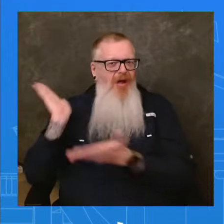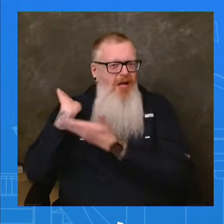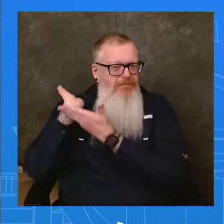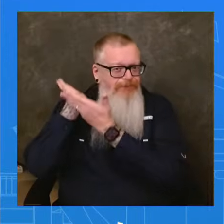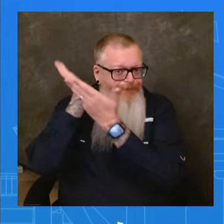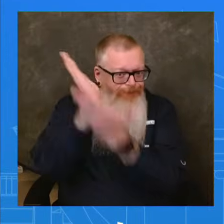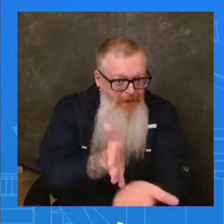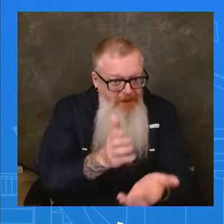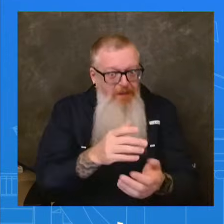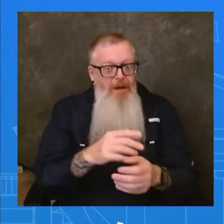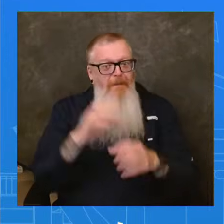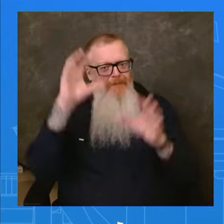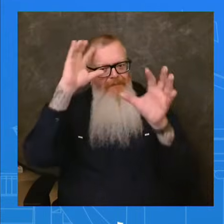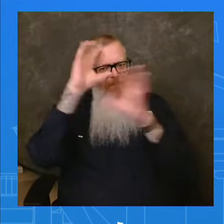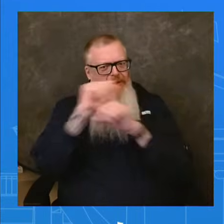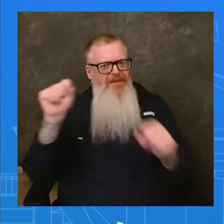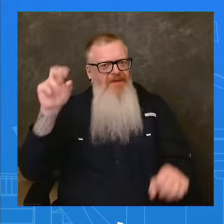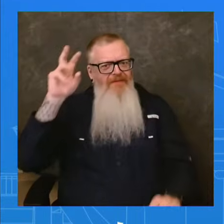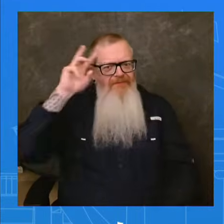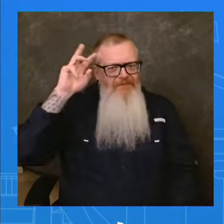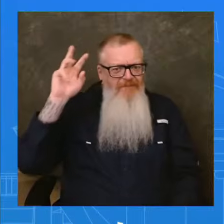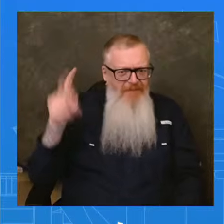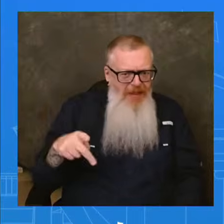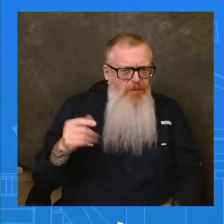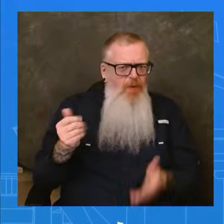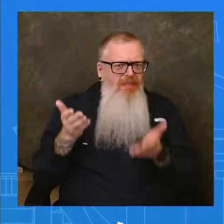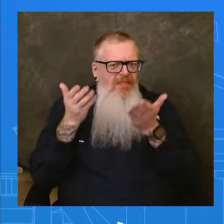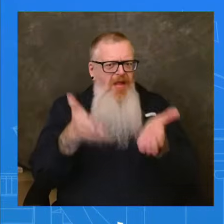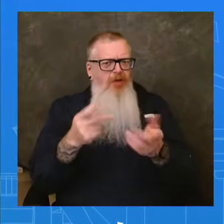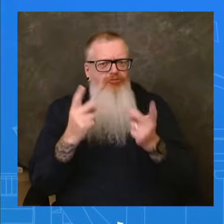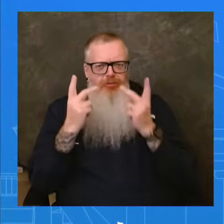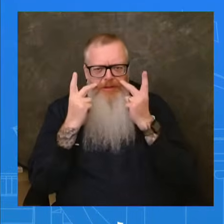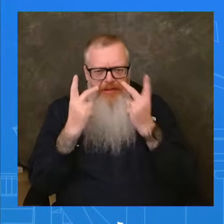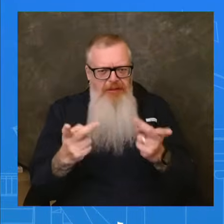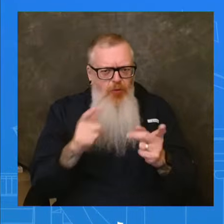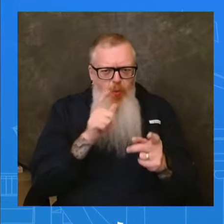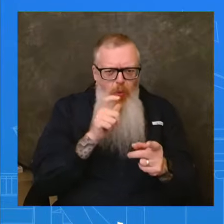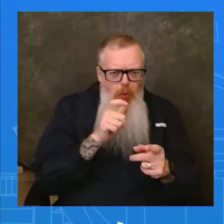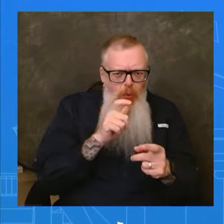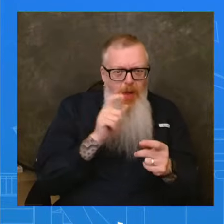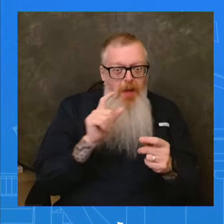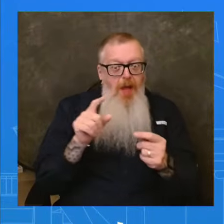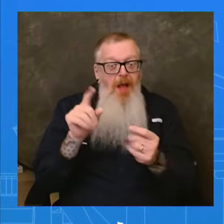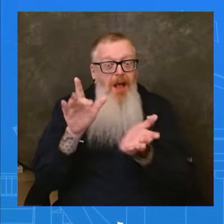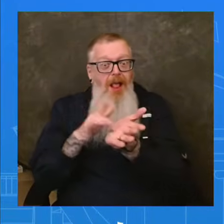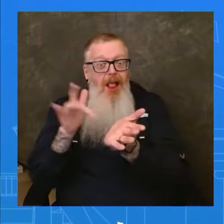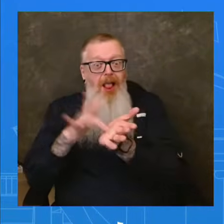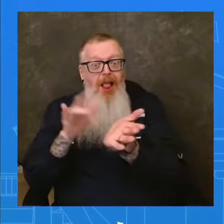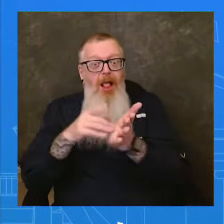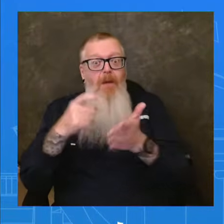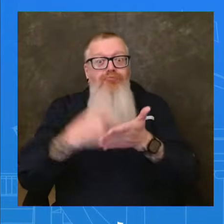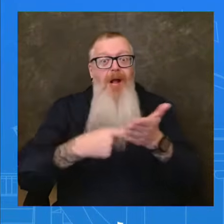whether at the gas pumps, airports, or hotel counter, during this storm are unacceptable.